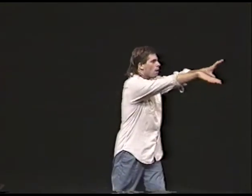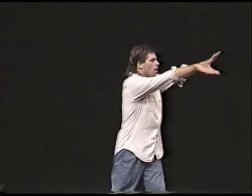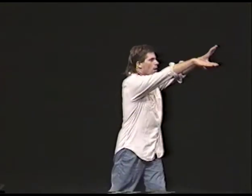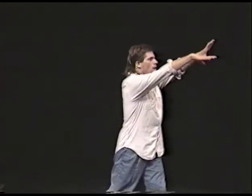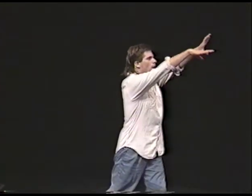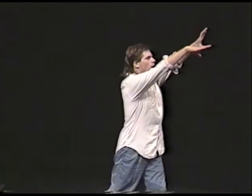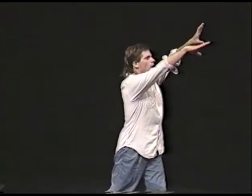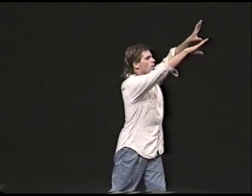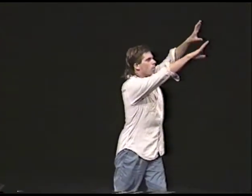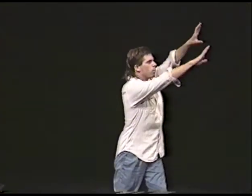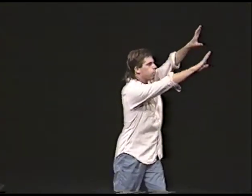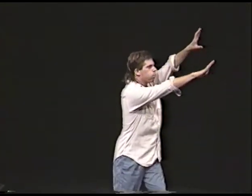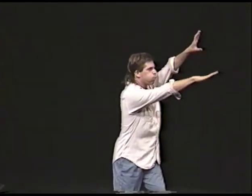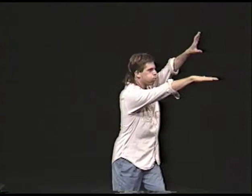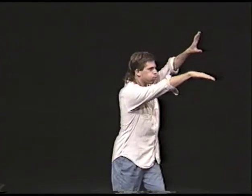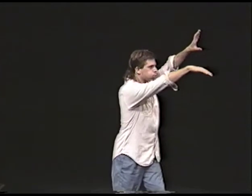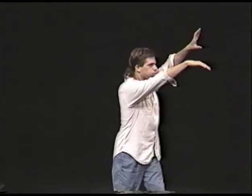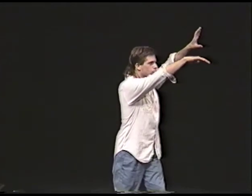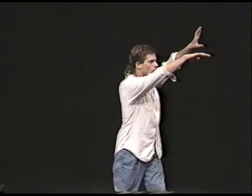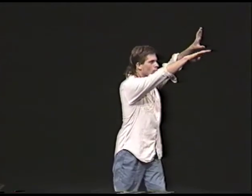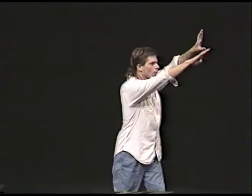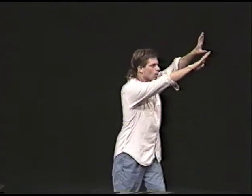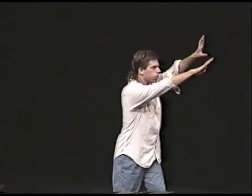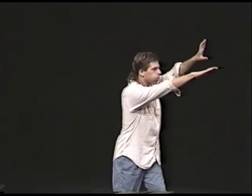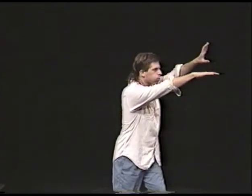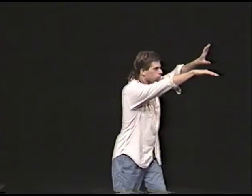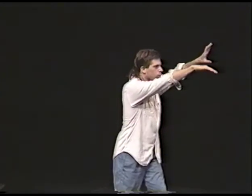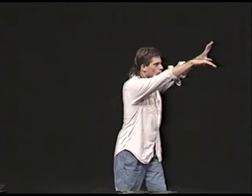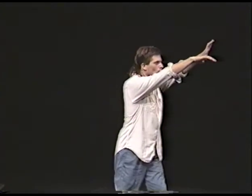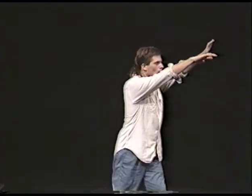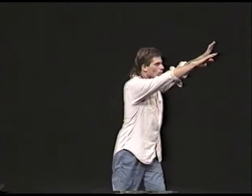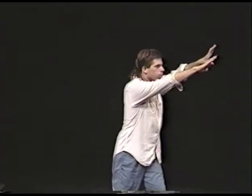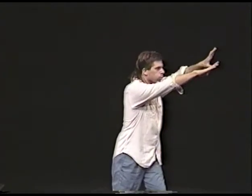This sun, setting over Lake Ontario.